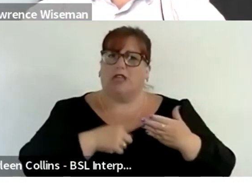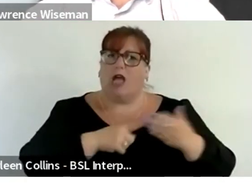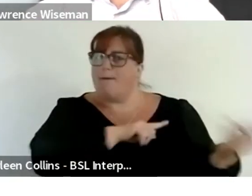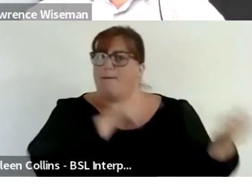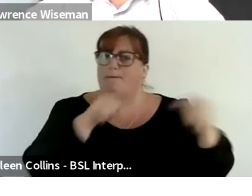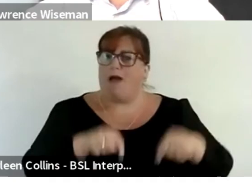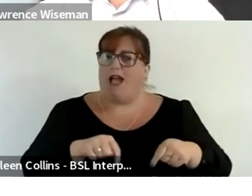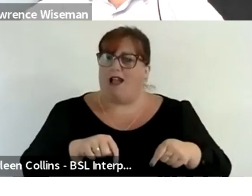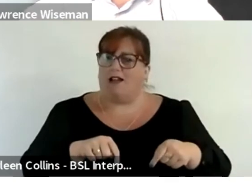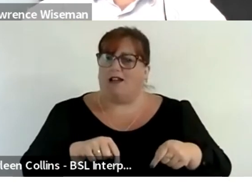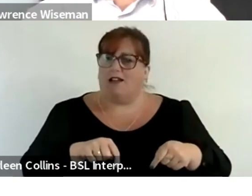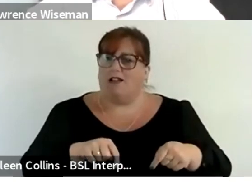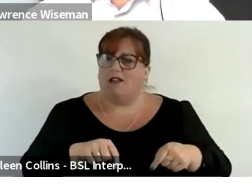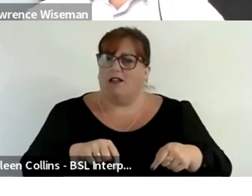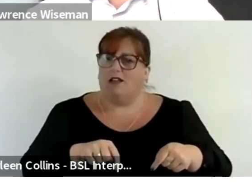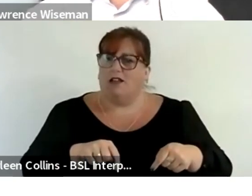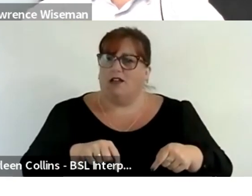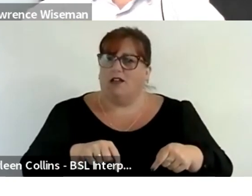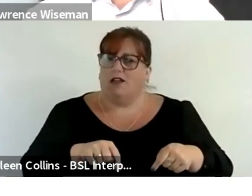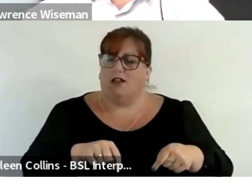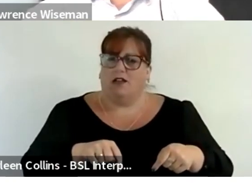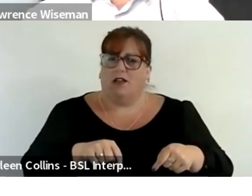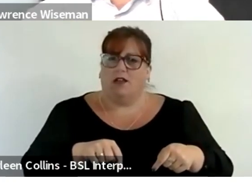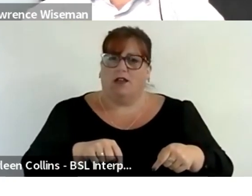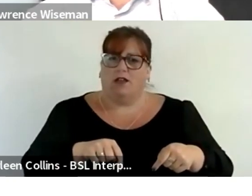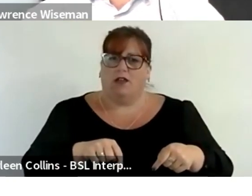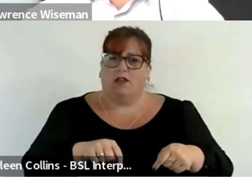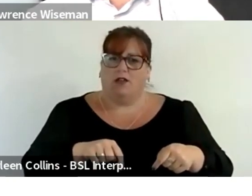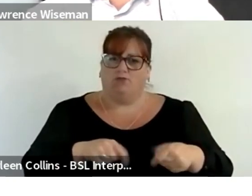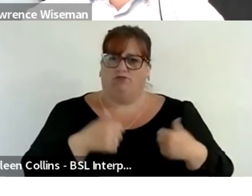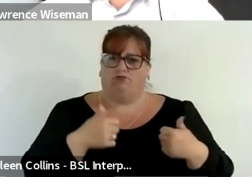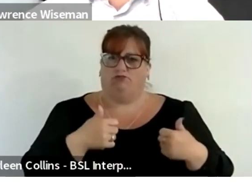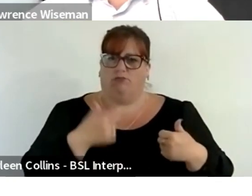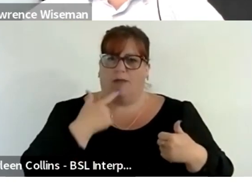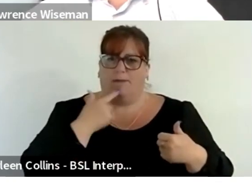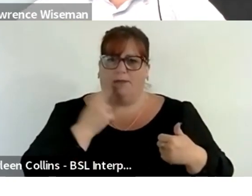It's a culture for people with disabilities, it's a culture for people who need adjustments.